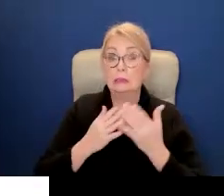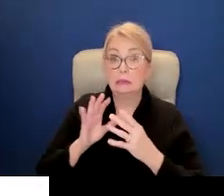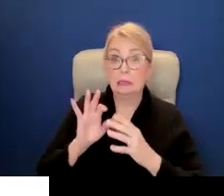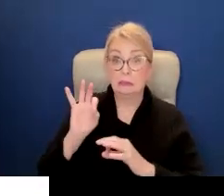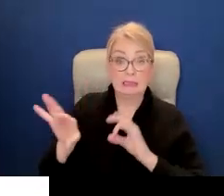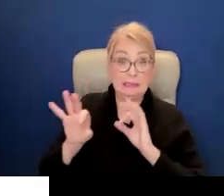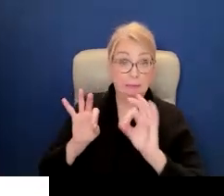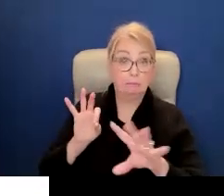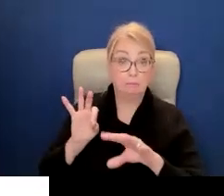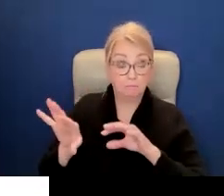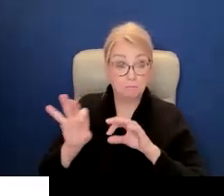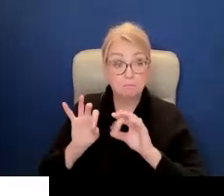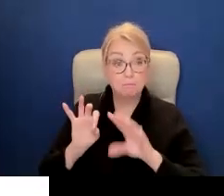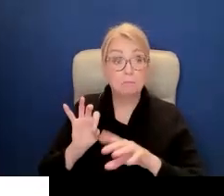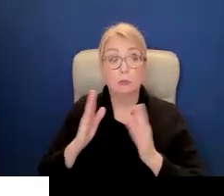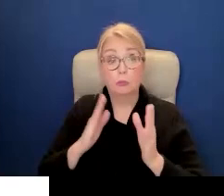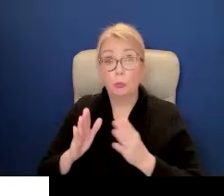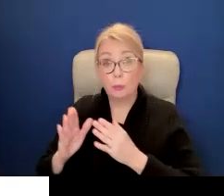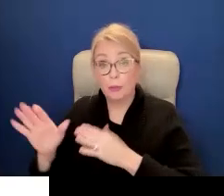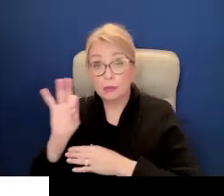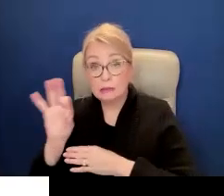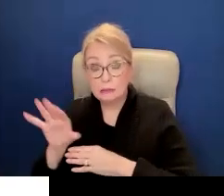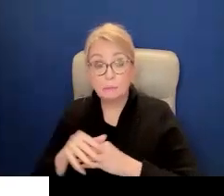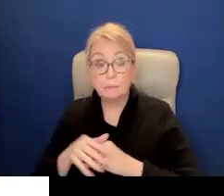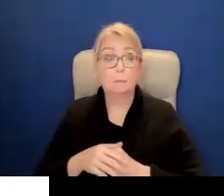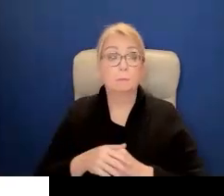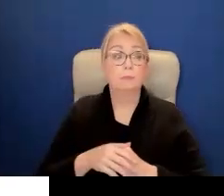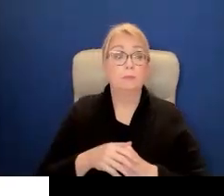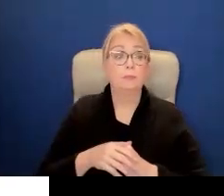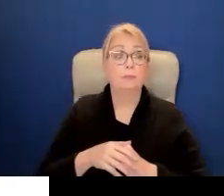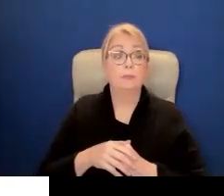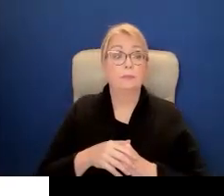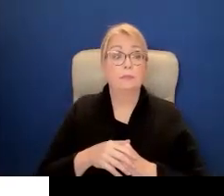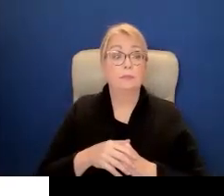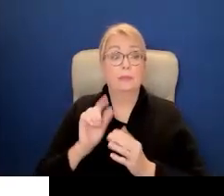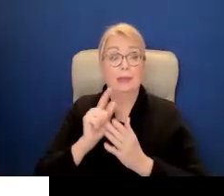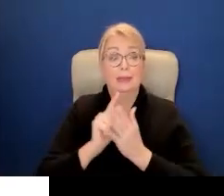preparedness tips and also, legal services that we provide.